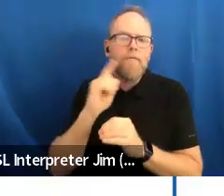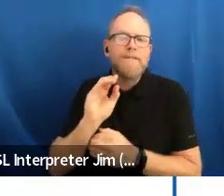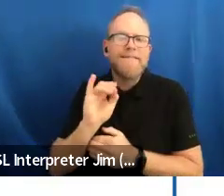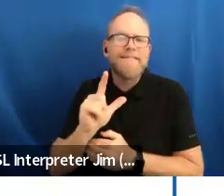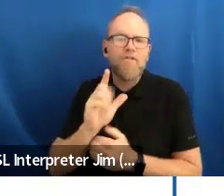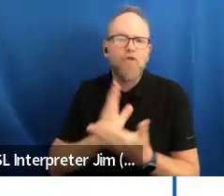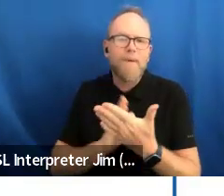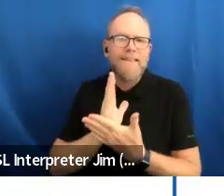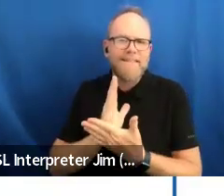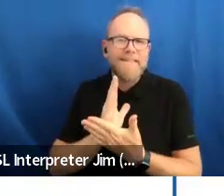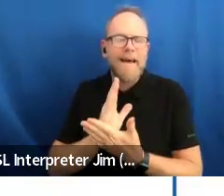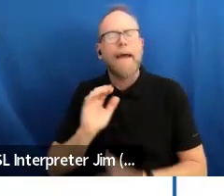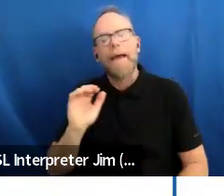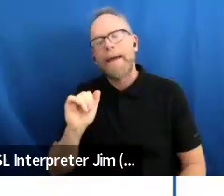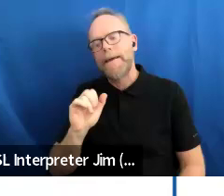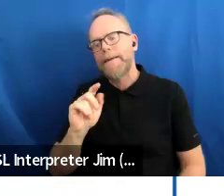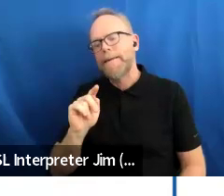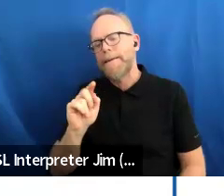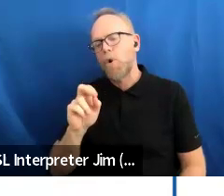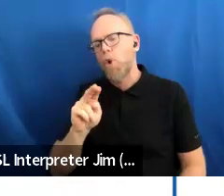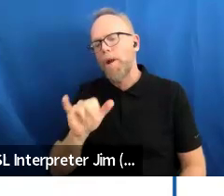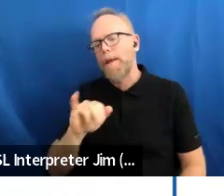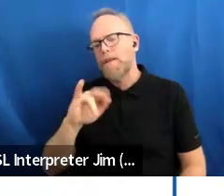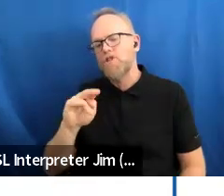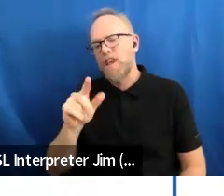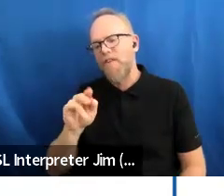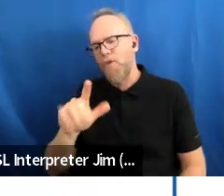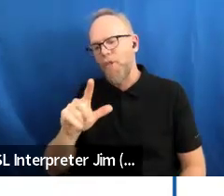a civil rights department. Sometimes you can get faster action and